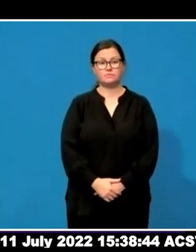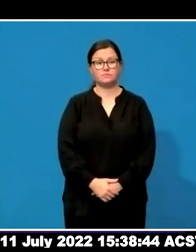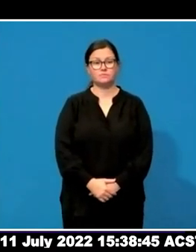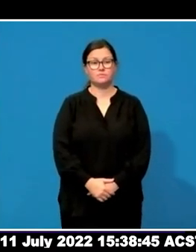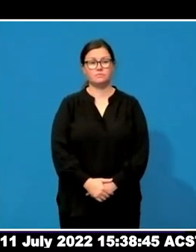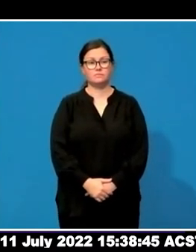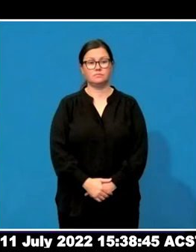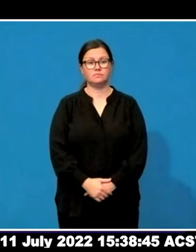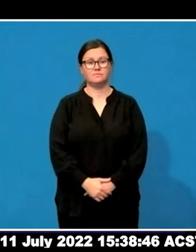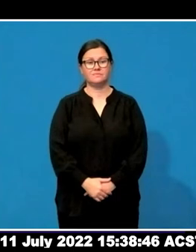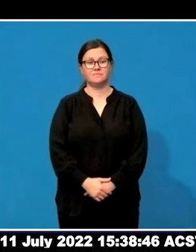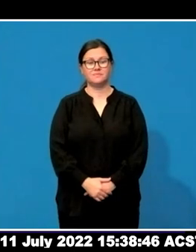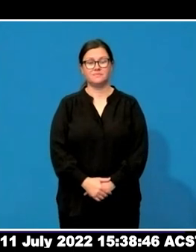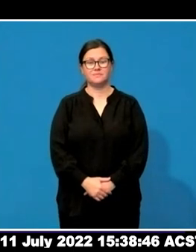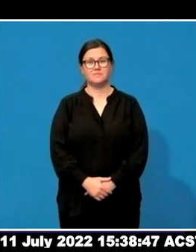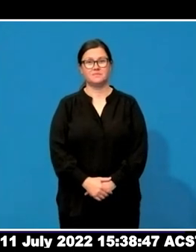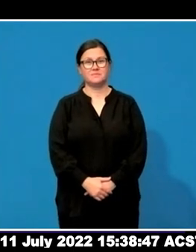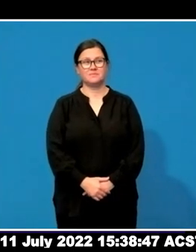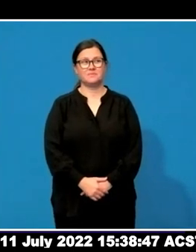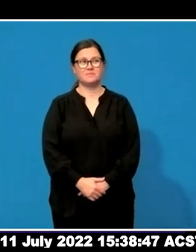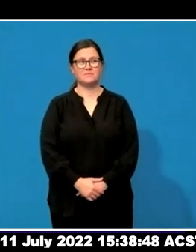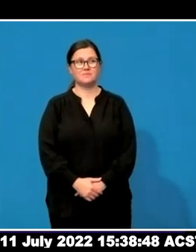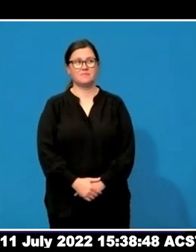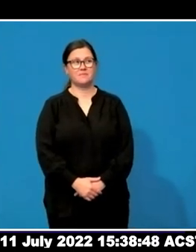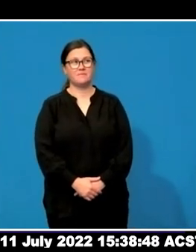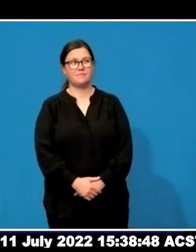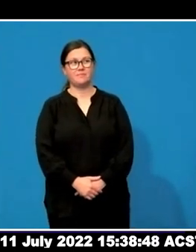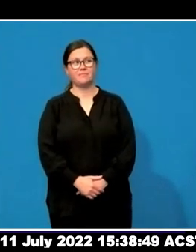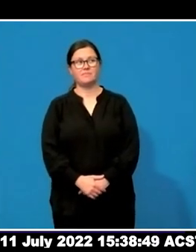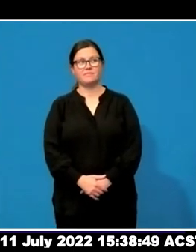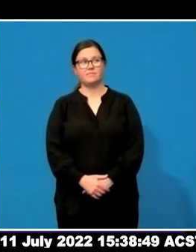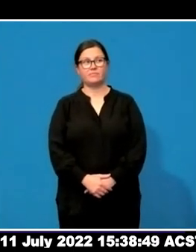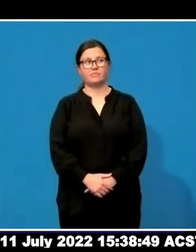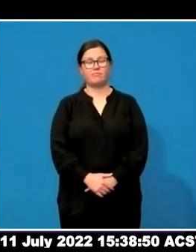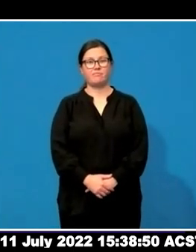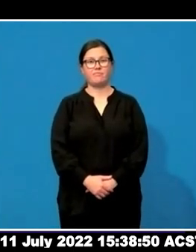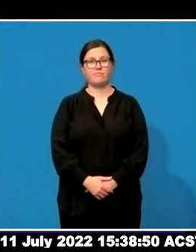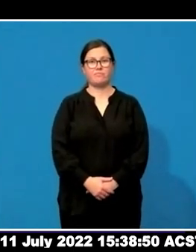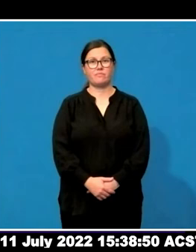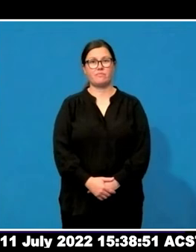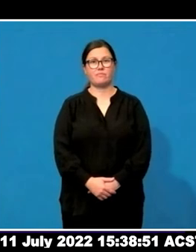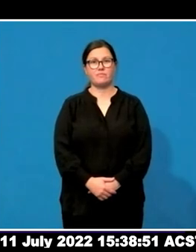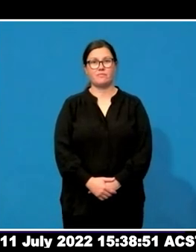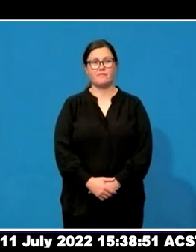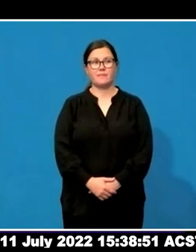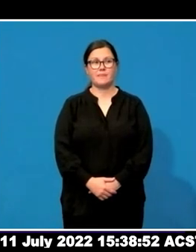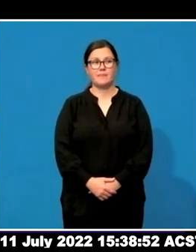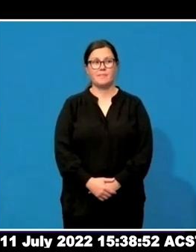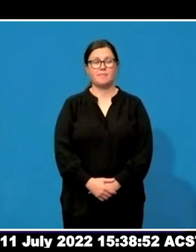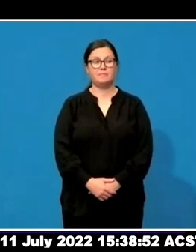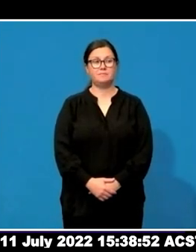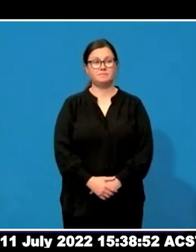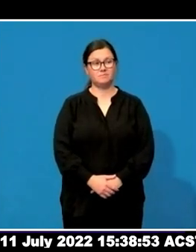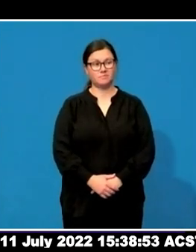And the reason I say that is the system is western in cultural view.